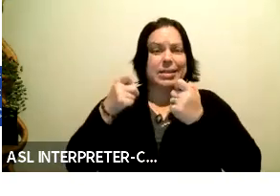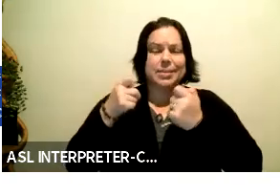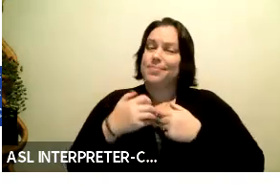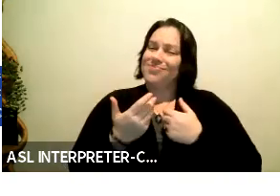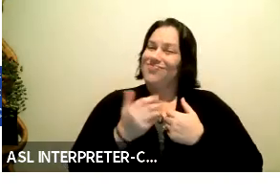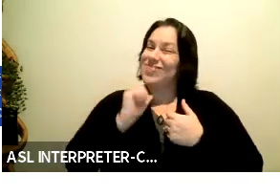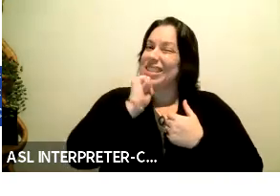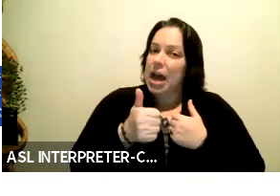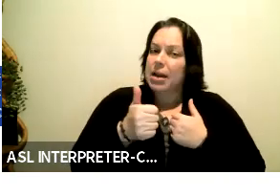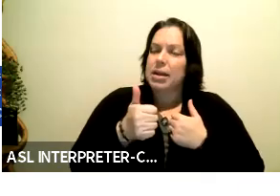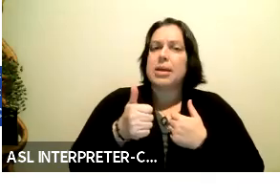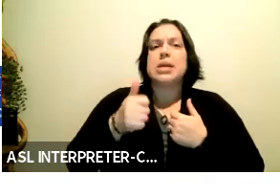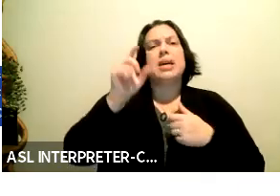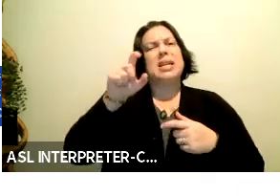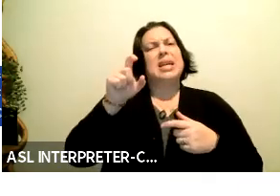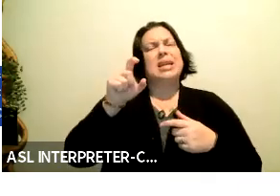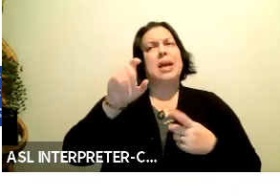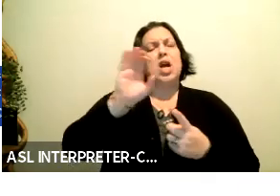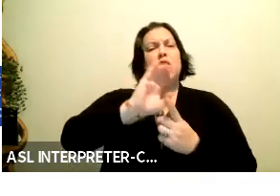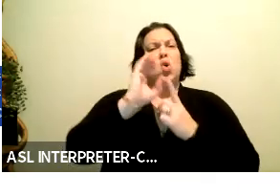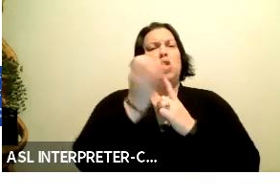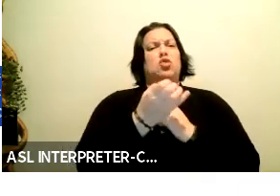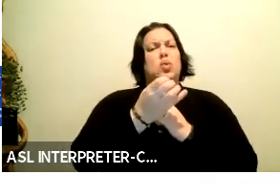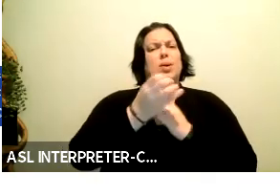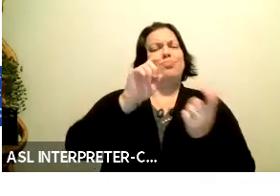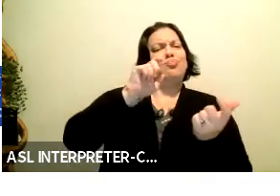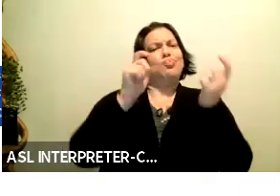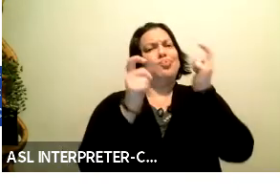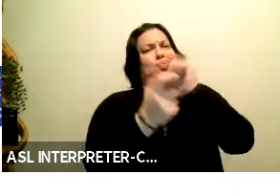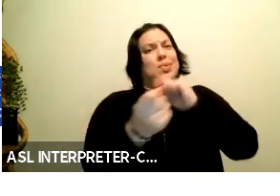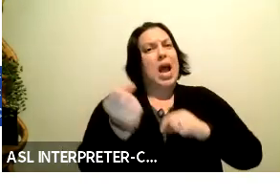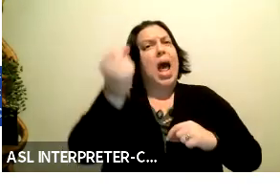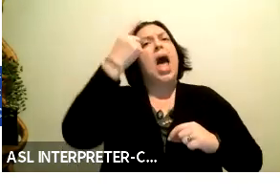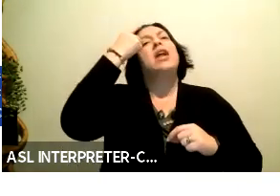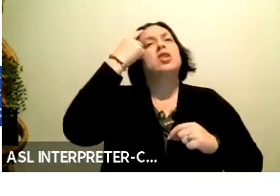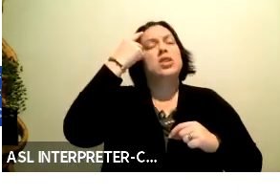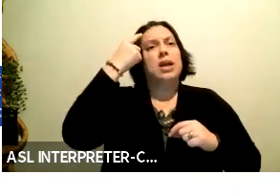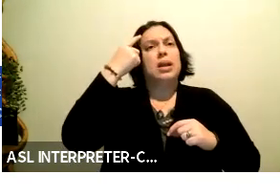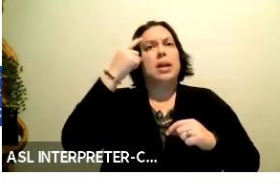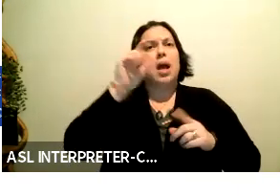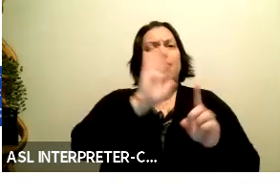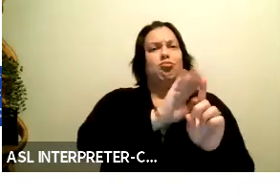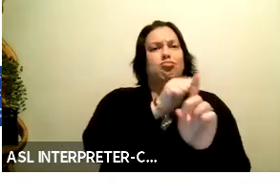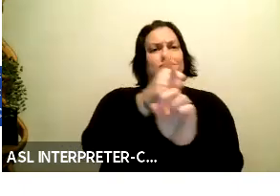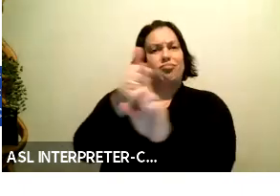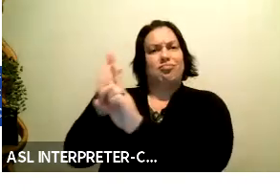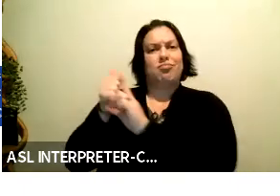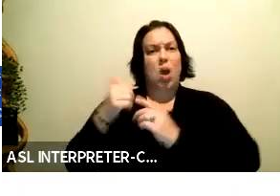a culture shift among many emergency partners to see the responsibilities in a new people focused